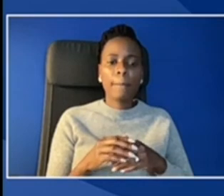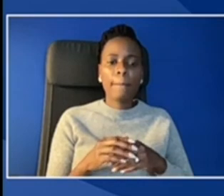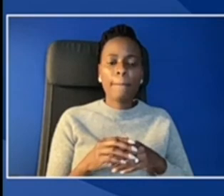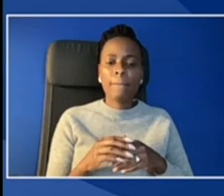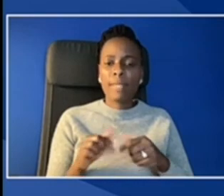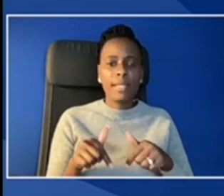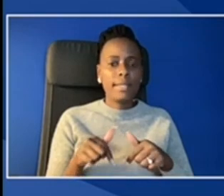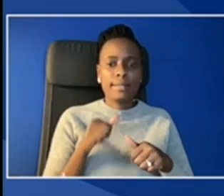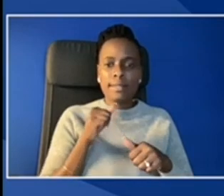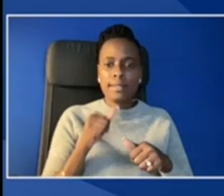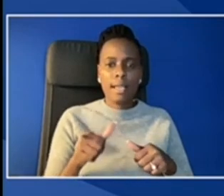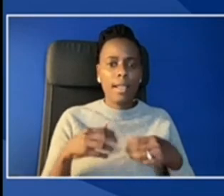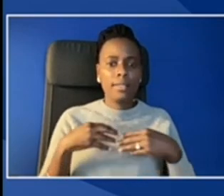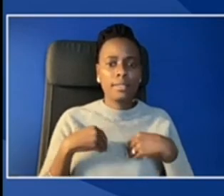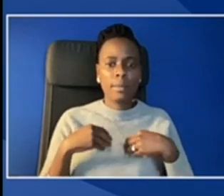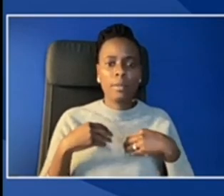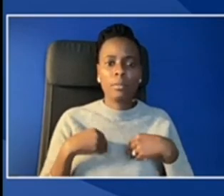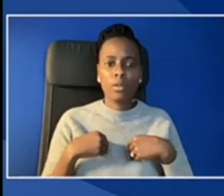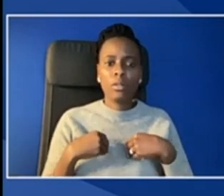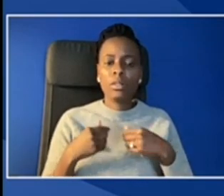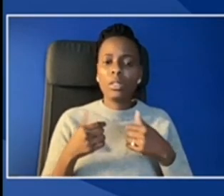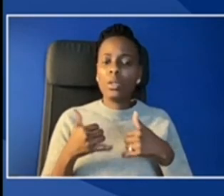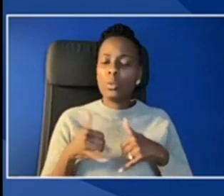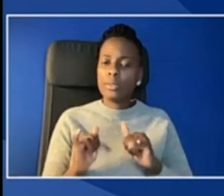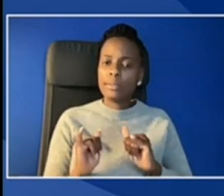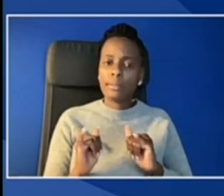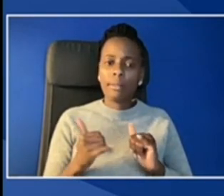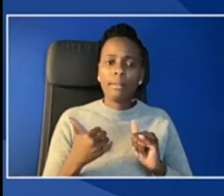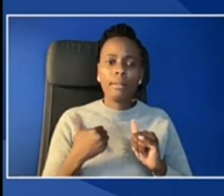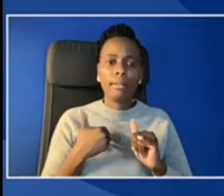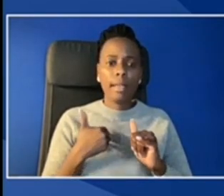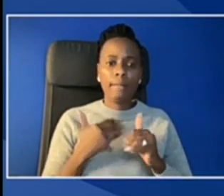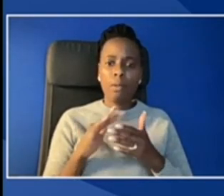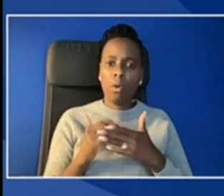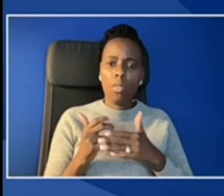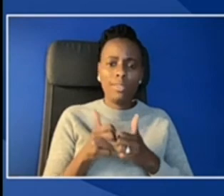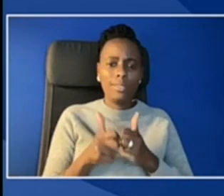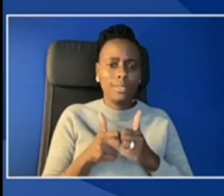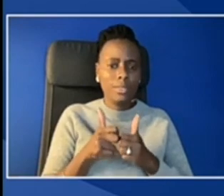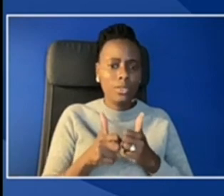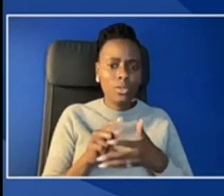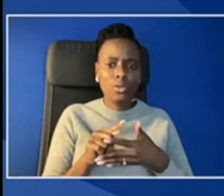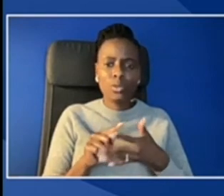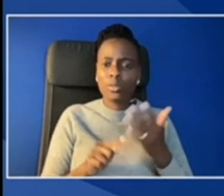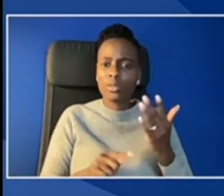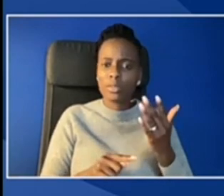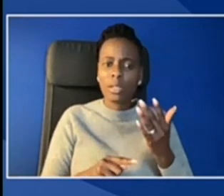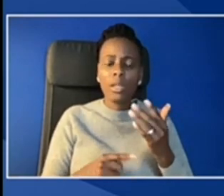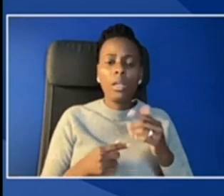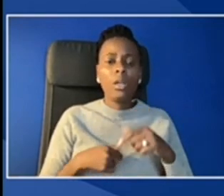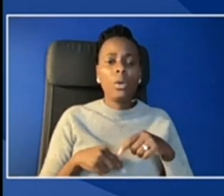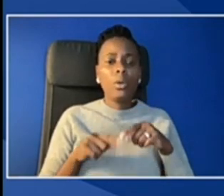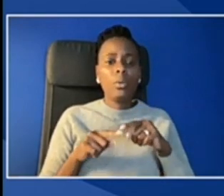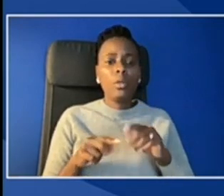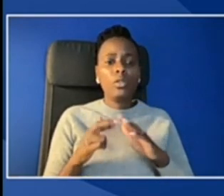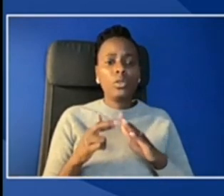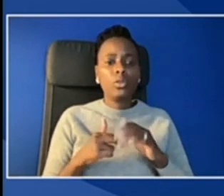It's not acceptable that we still having all these issues. And we went through a rulemaking committee and still having all this issue and we